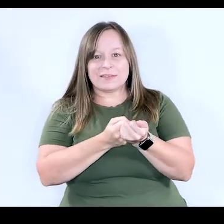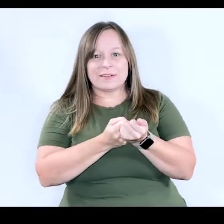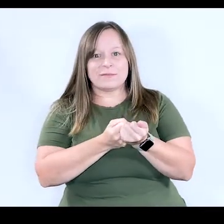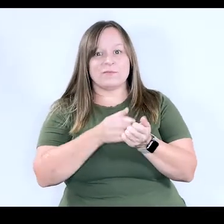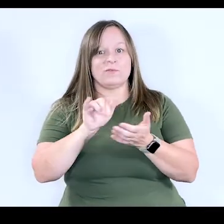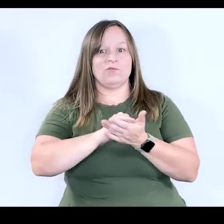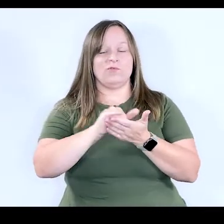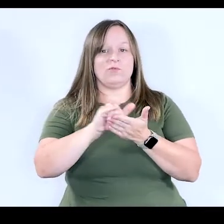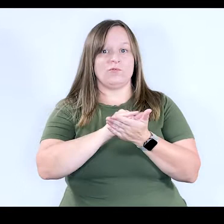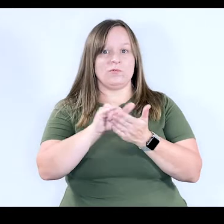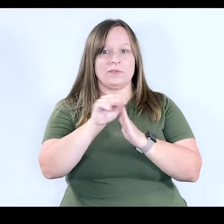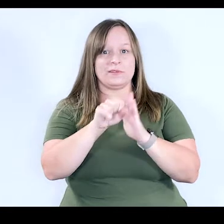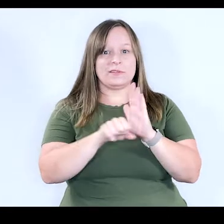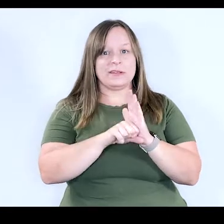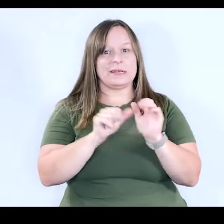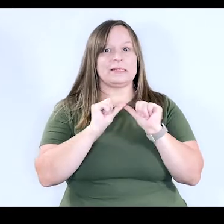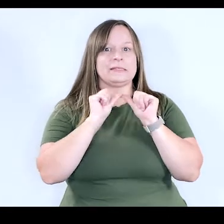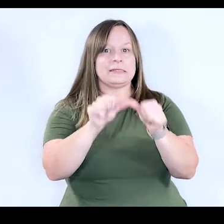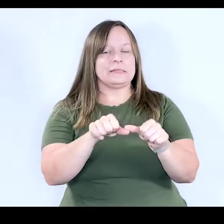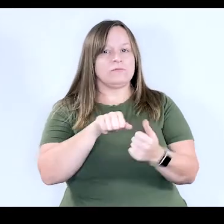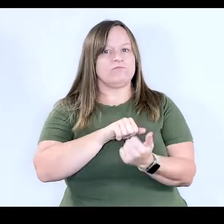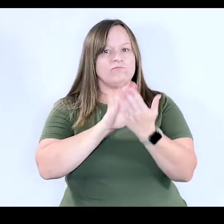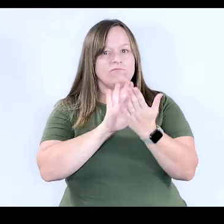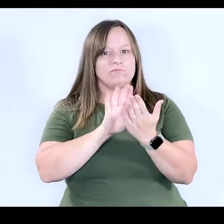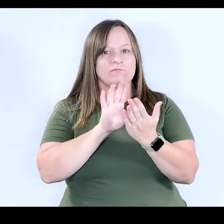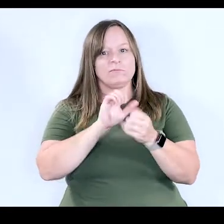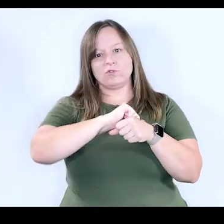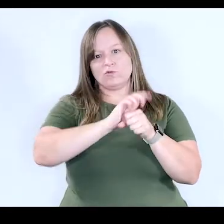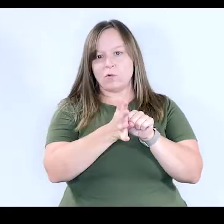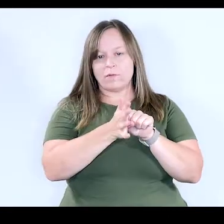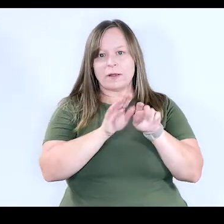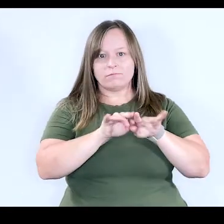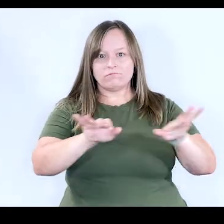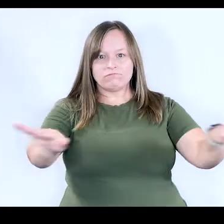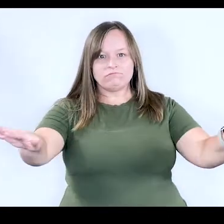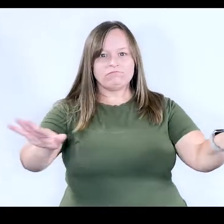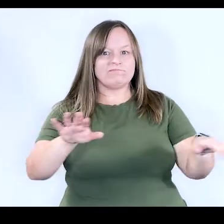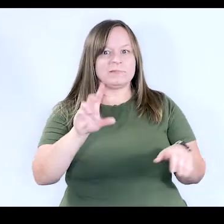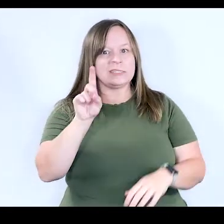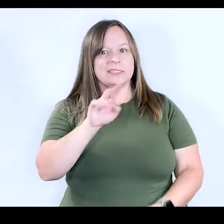As New York State continues to address the coronavirus pandemic, Disability Rights New York